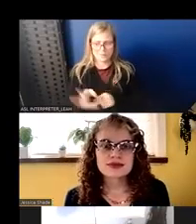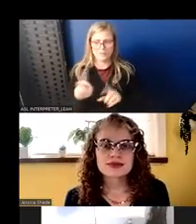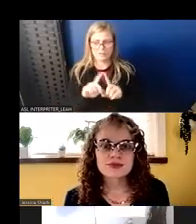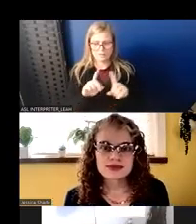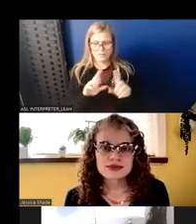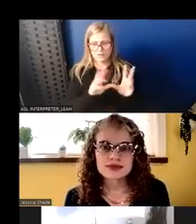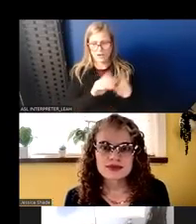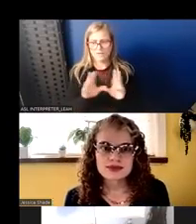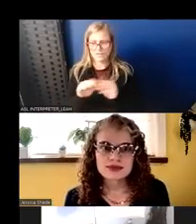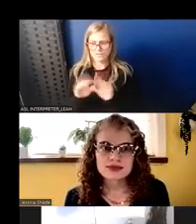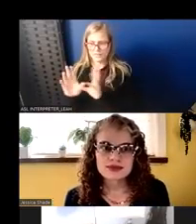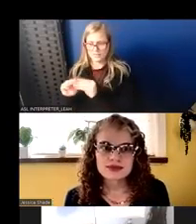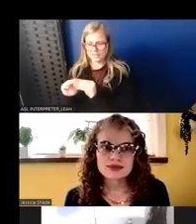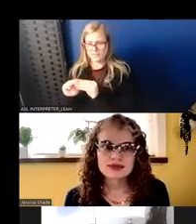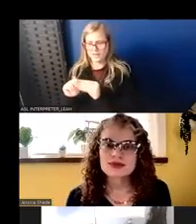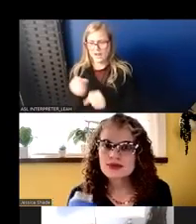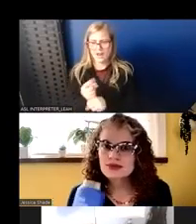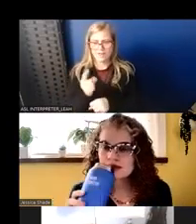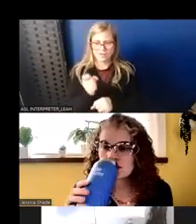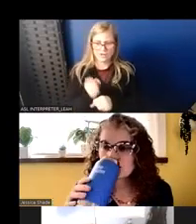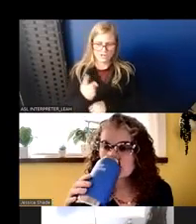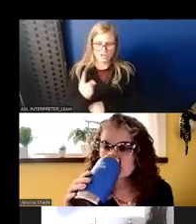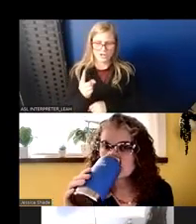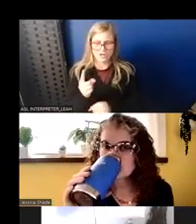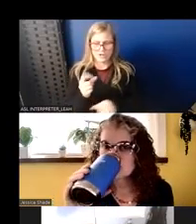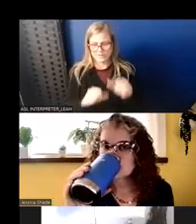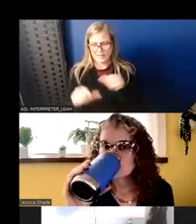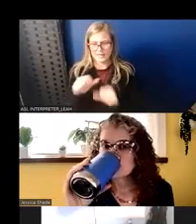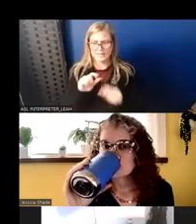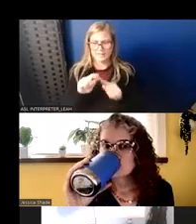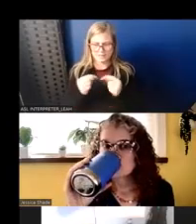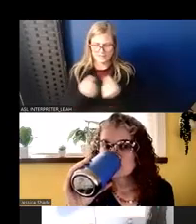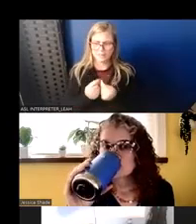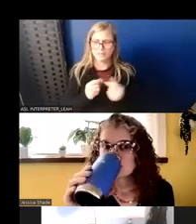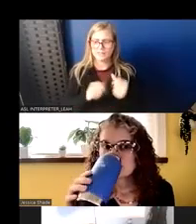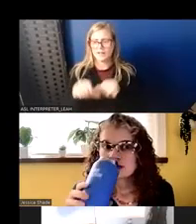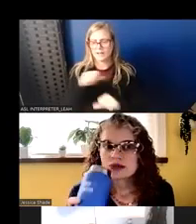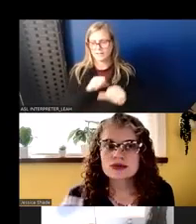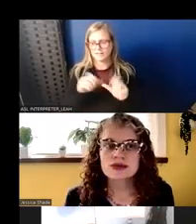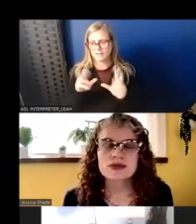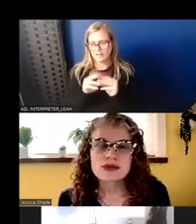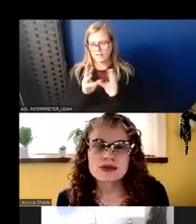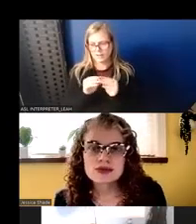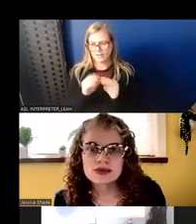We are every year at the Science of Team Science conference, where we share some of our workshops.